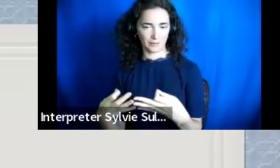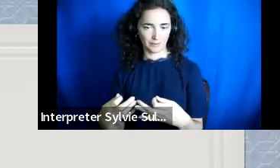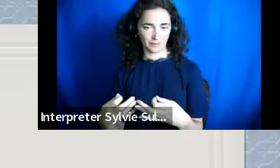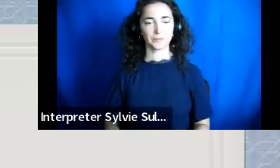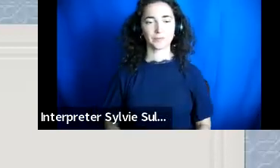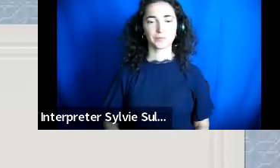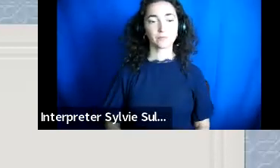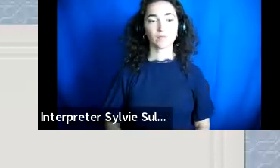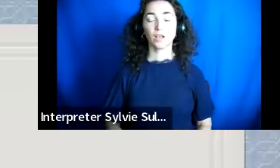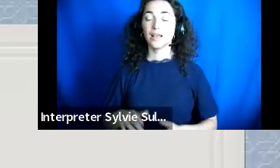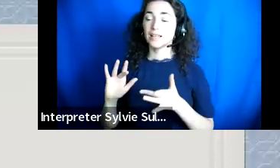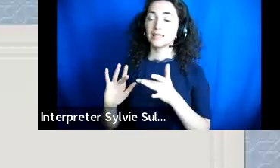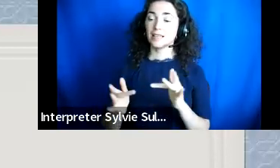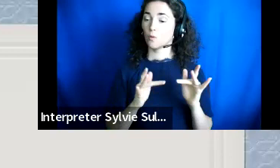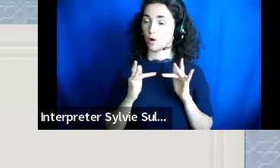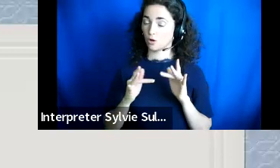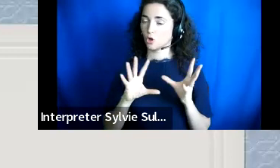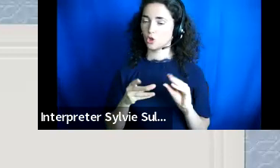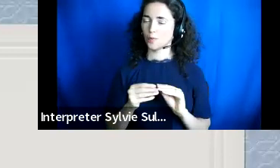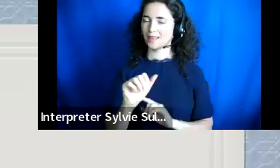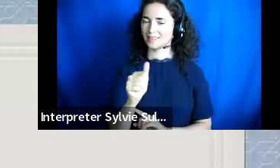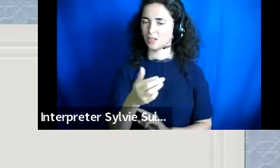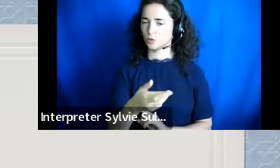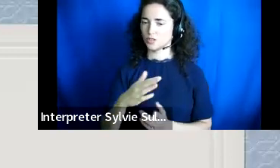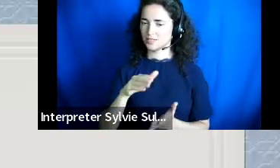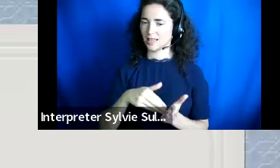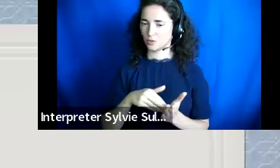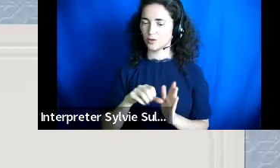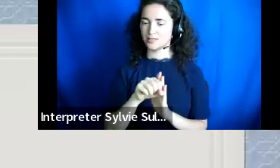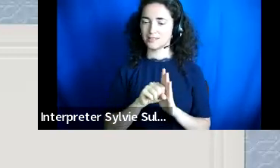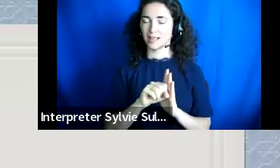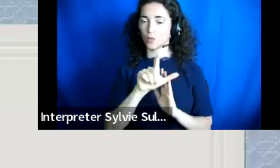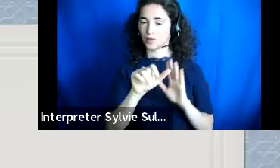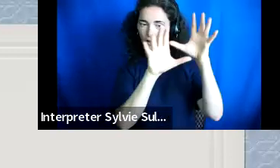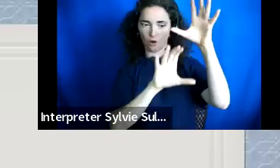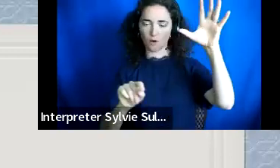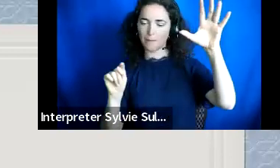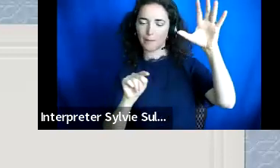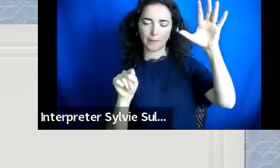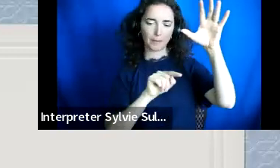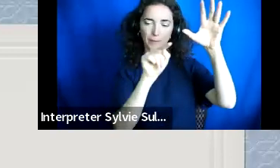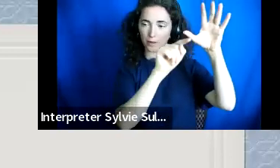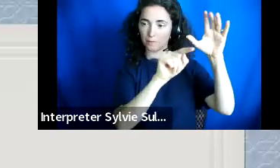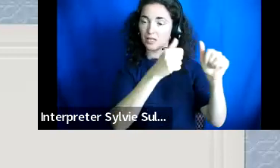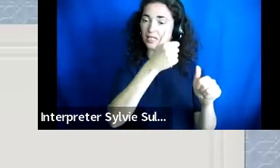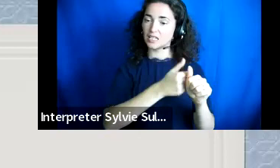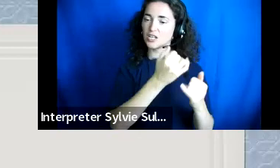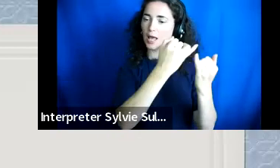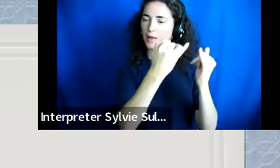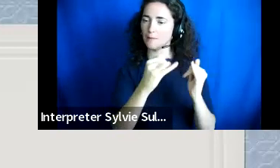So let's look at the network there's 10 ff resource centers across the State we're all independent, 5 o 1, 3 C non profits.